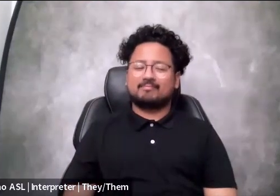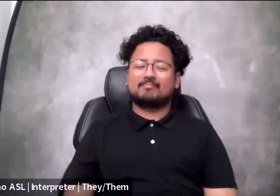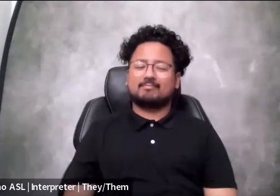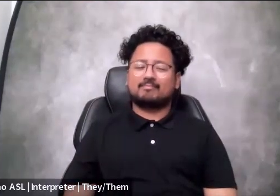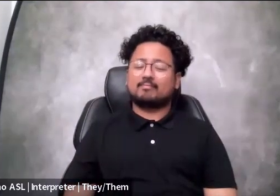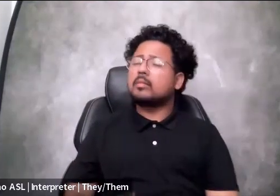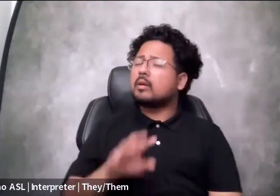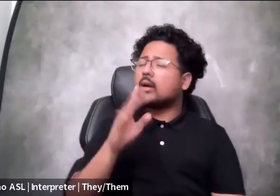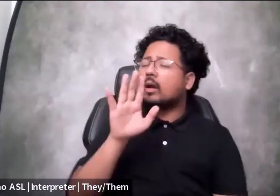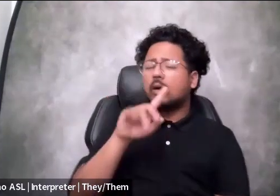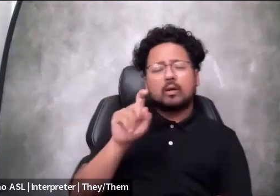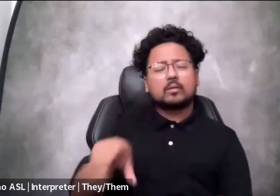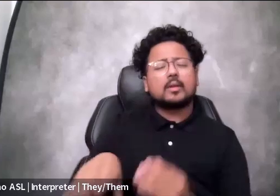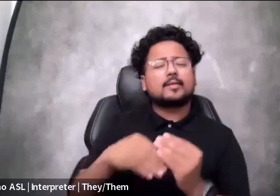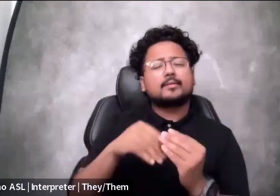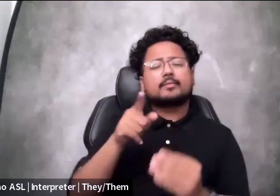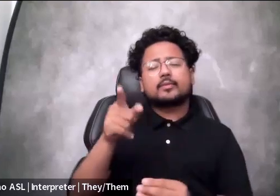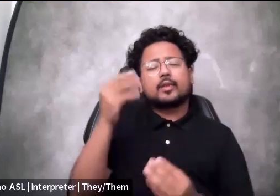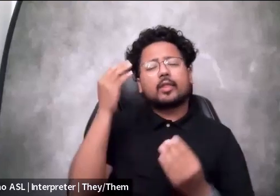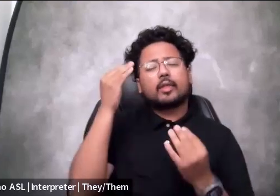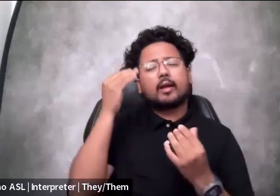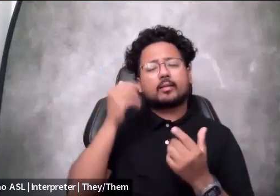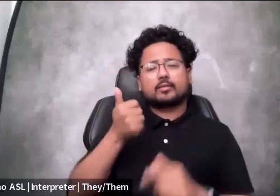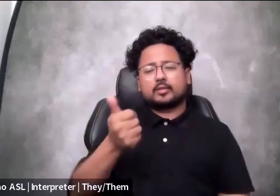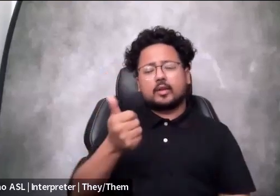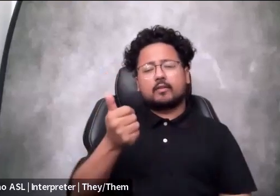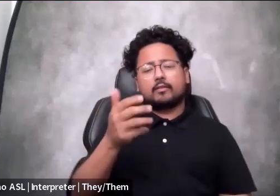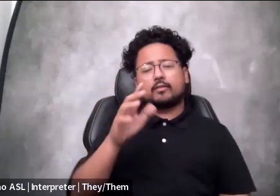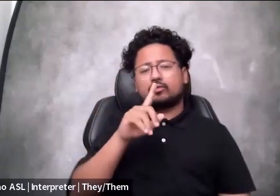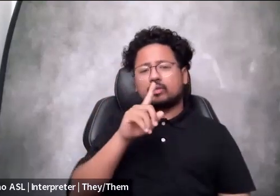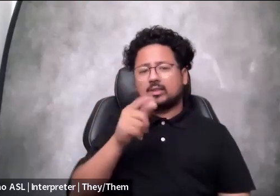Do you have thoughts on how you have changed or your readers have changed